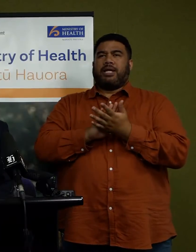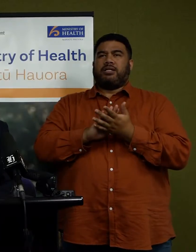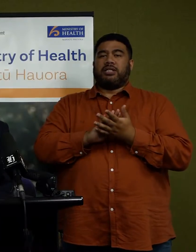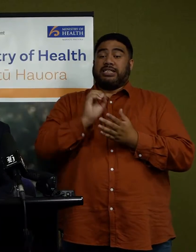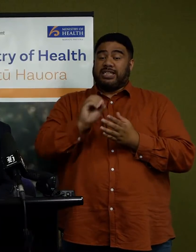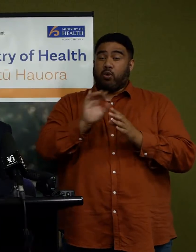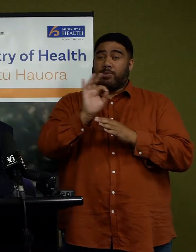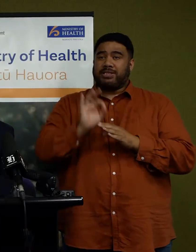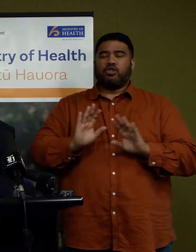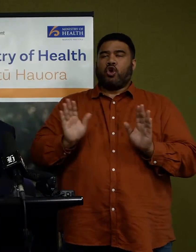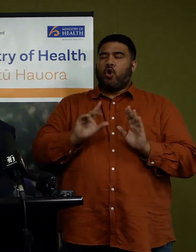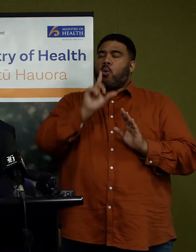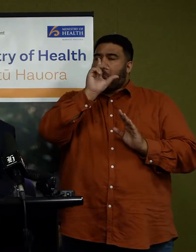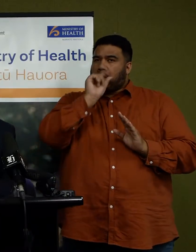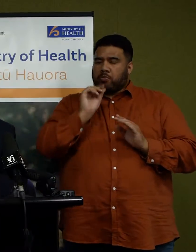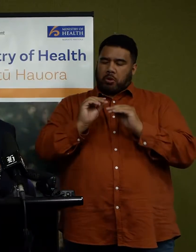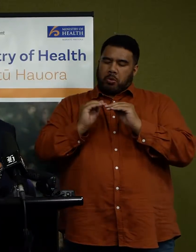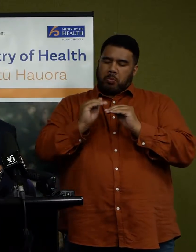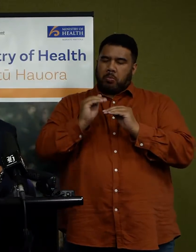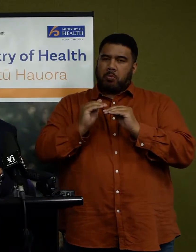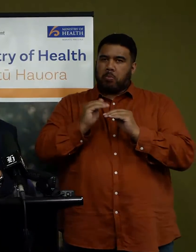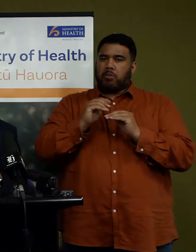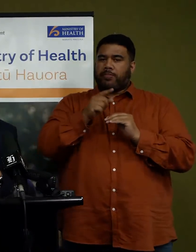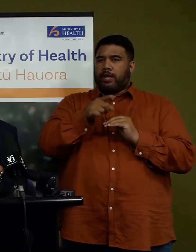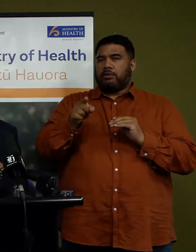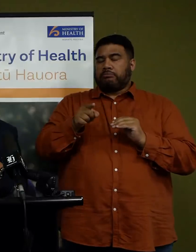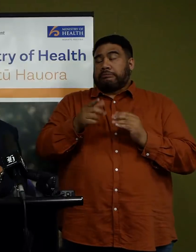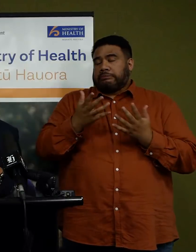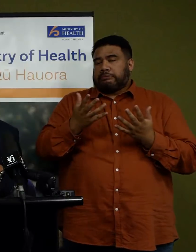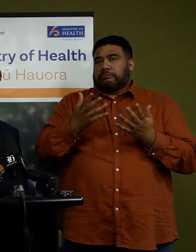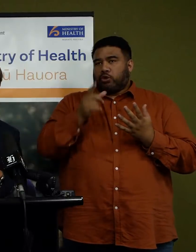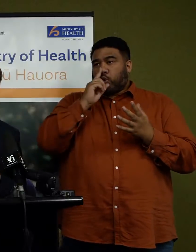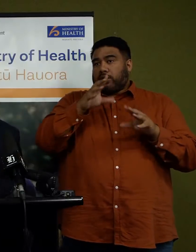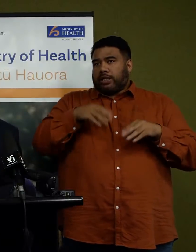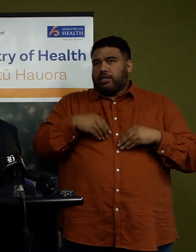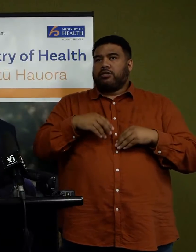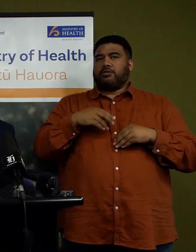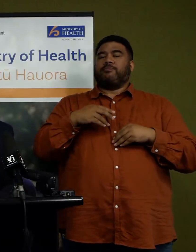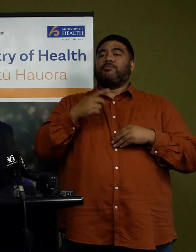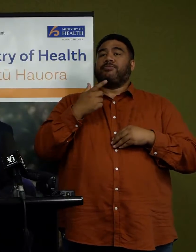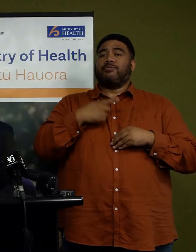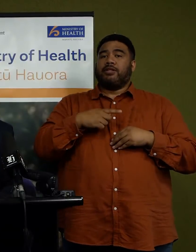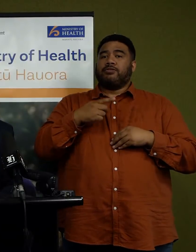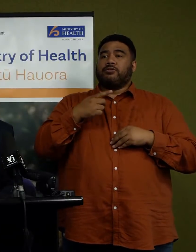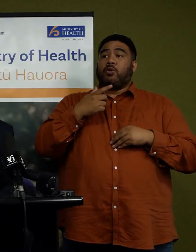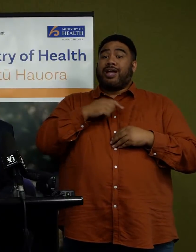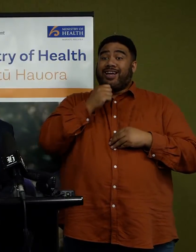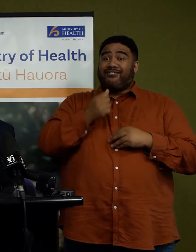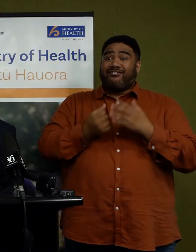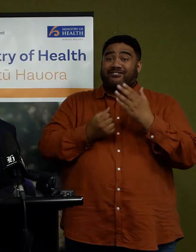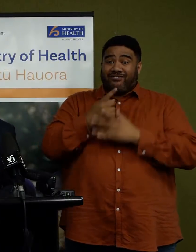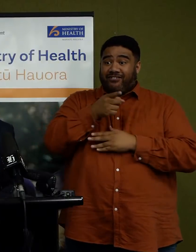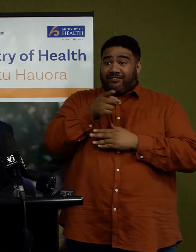are aware of the situation and are able to respond very quickly if they do develop symptoms and call Healthline.